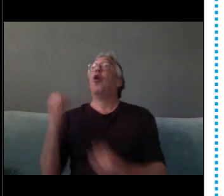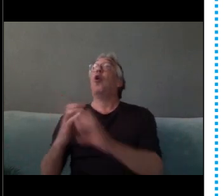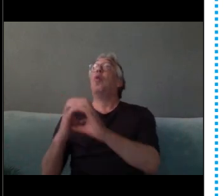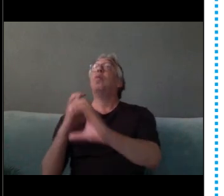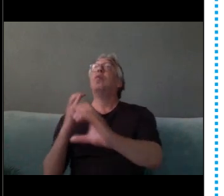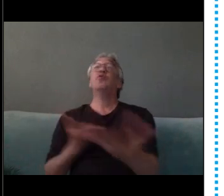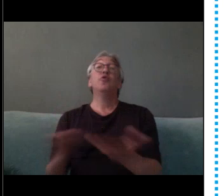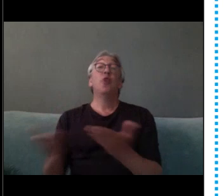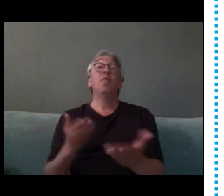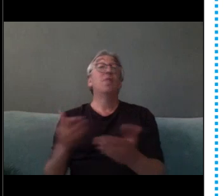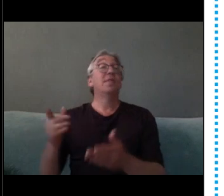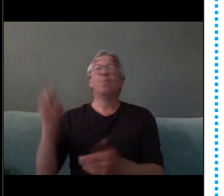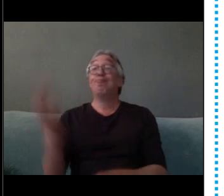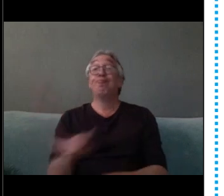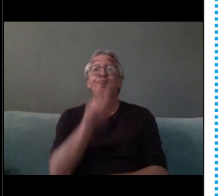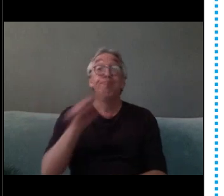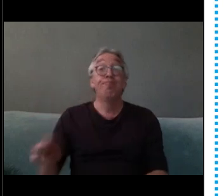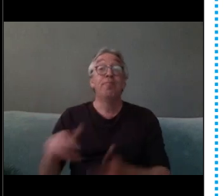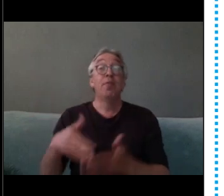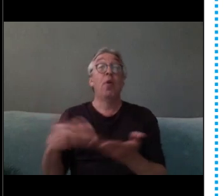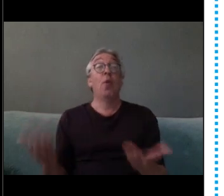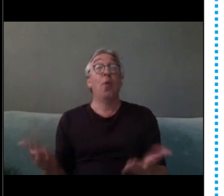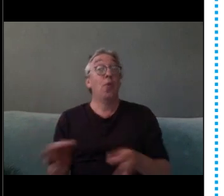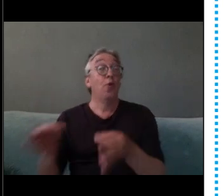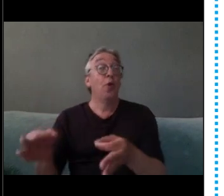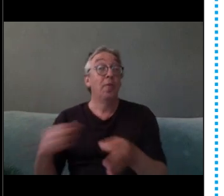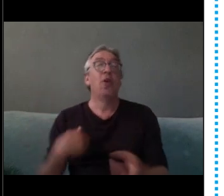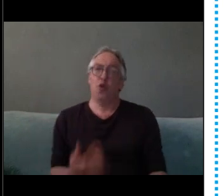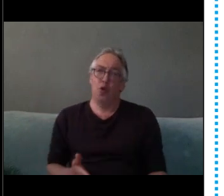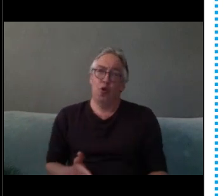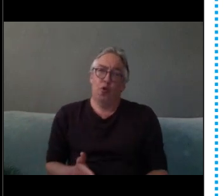And you have to be protected in case of rural accidents.